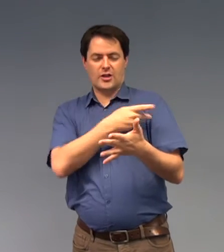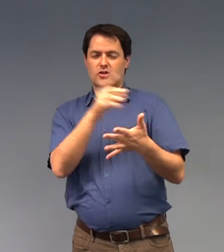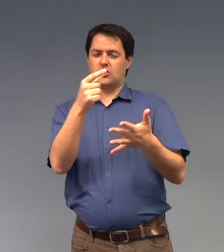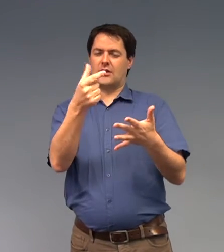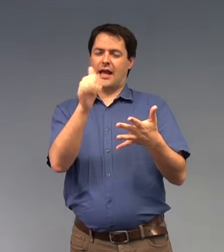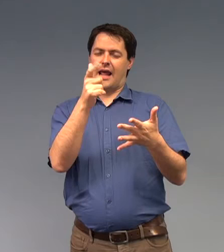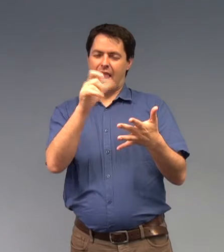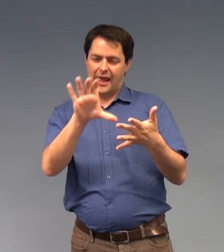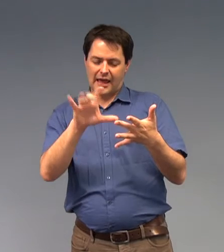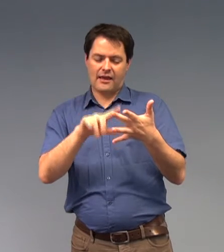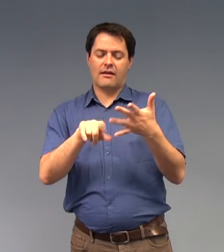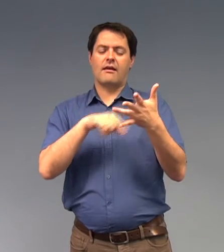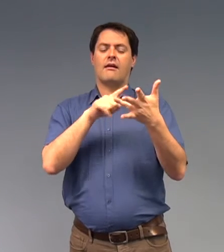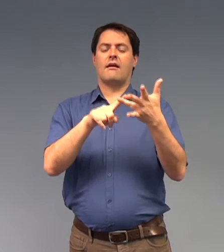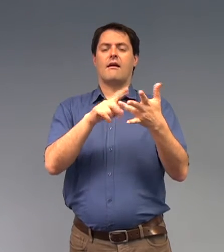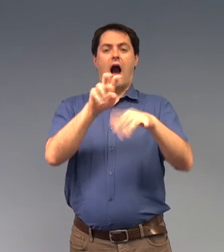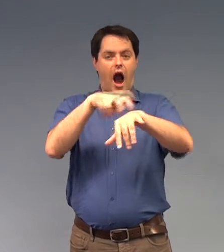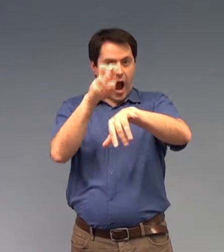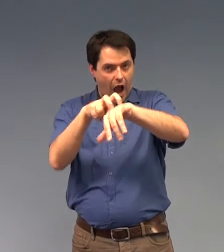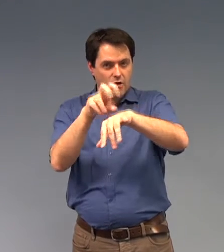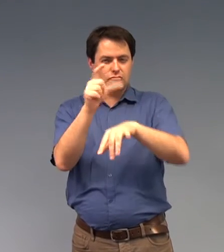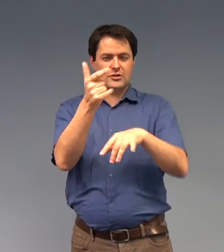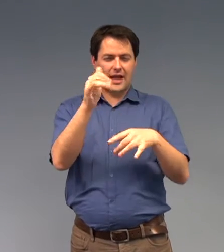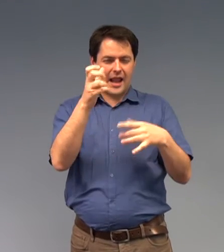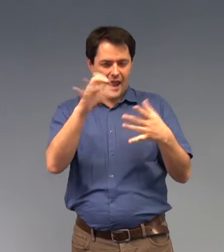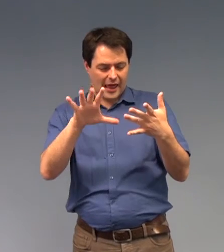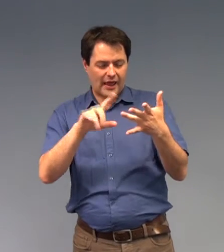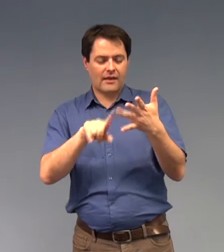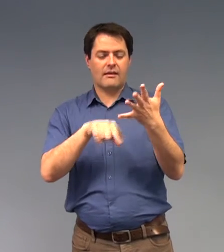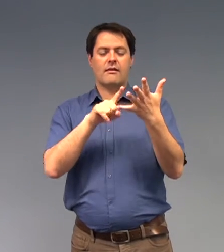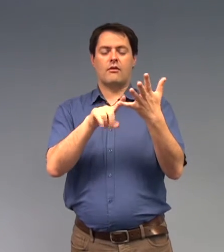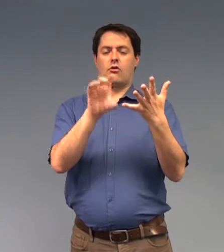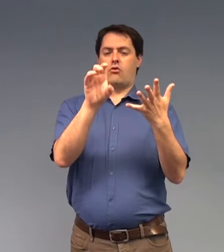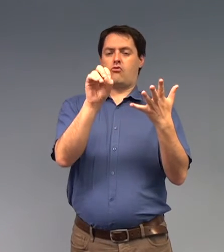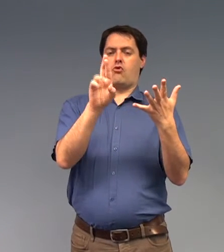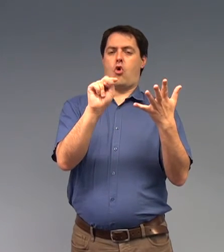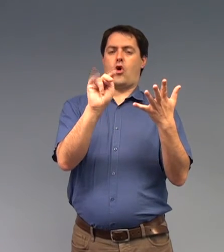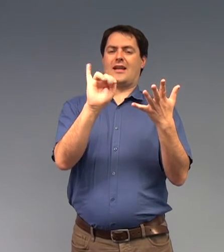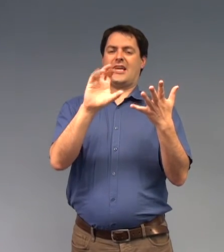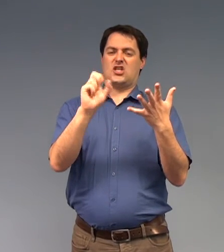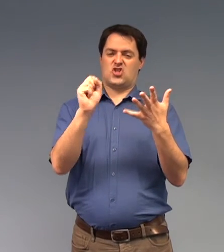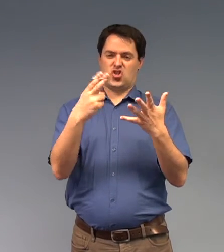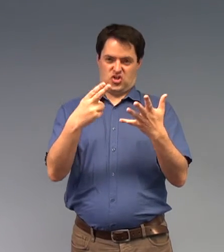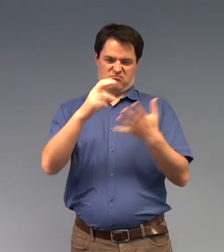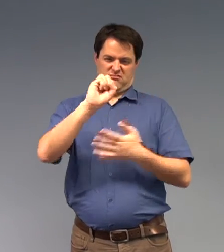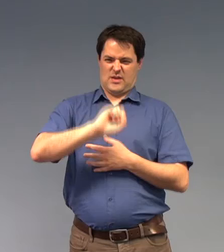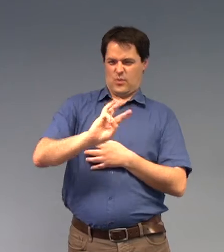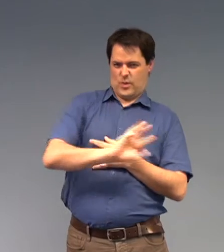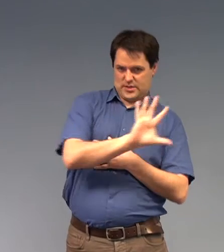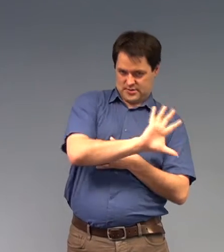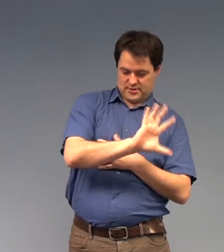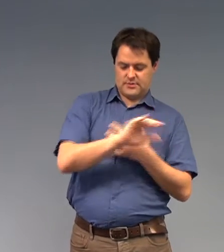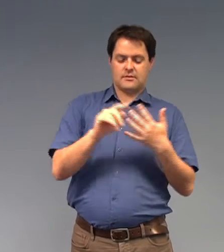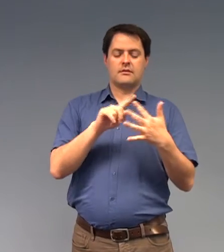4 Celtic languages: Welsh, Scottish Gaelic, Irish Gaelic, and Cornish, which is found in the Southwest.